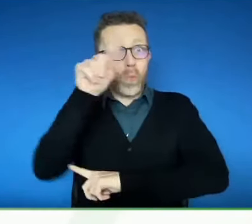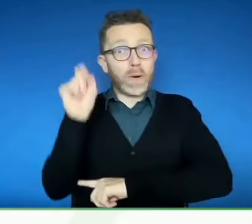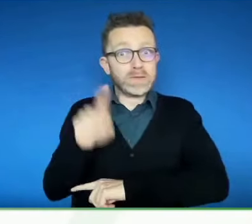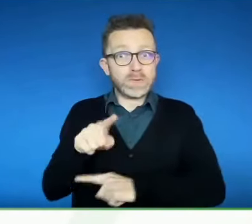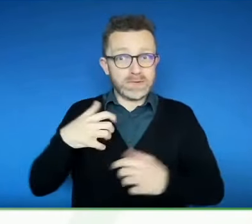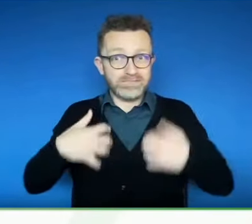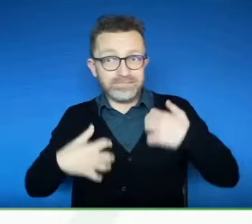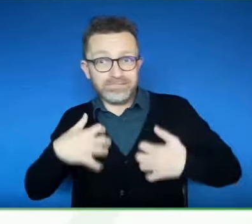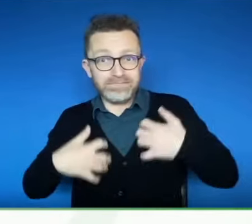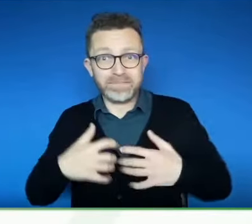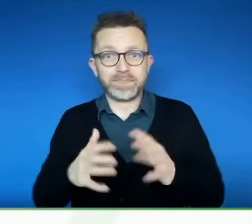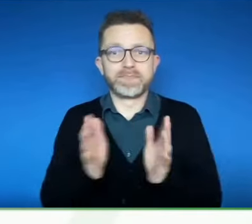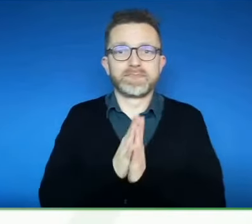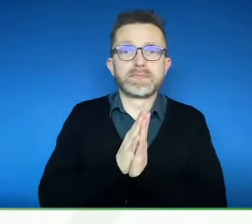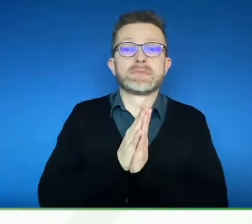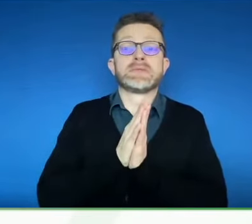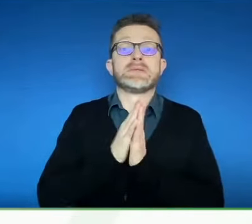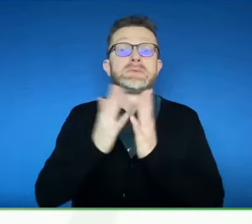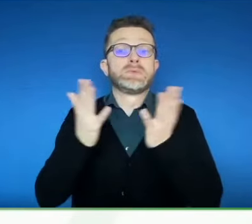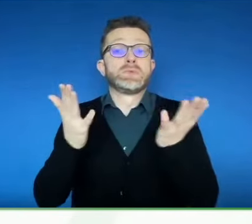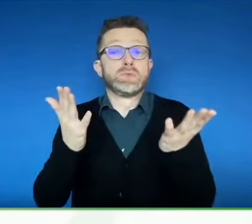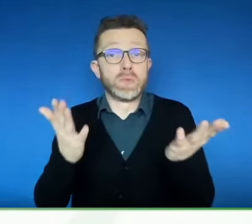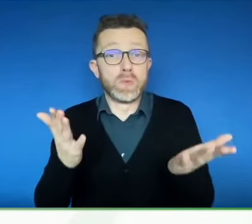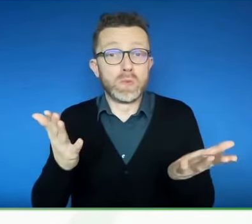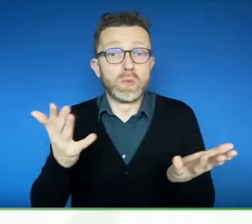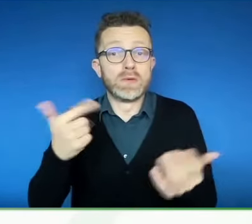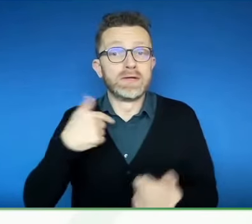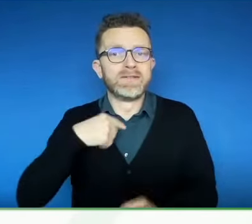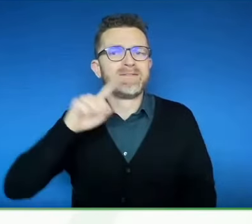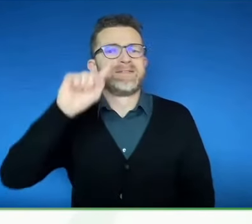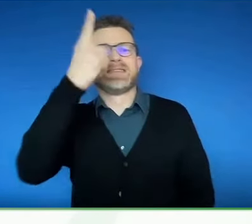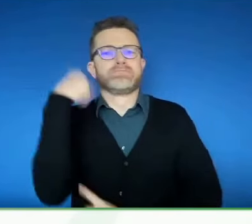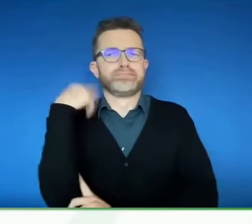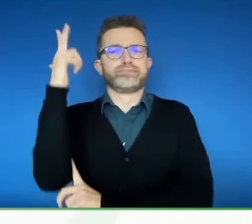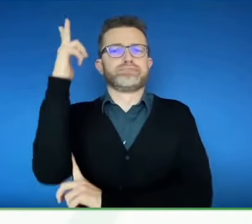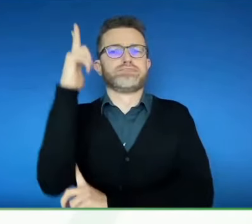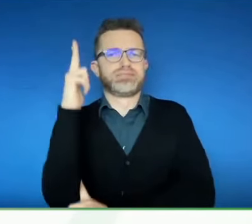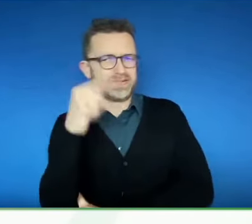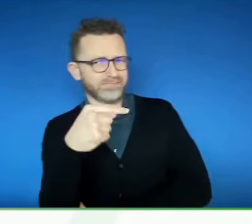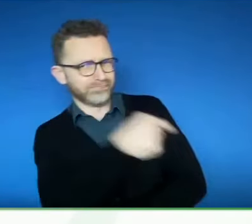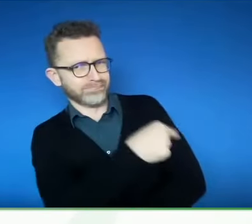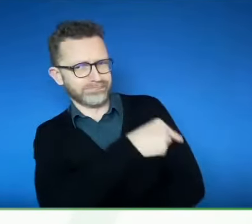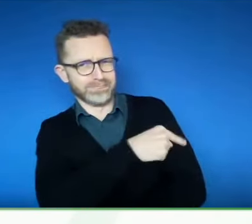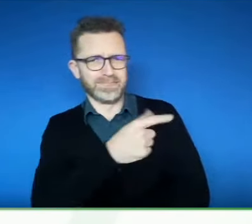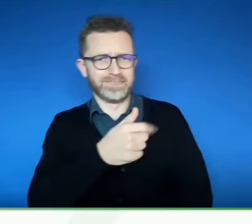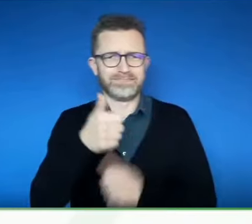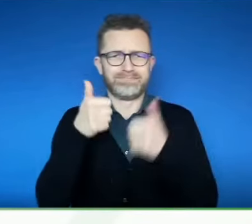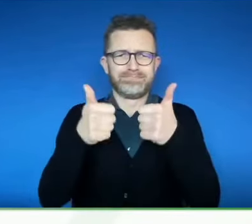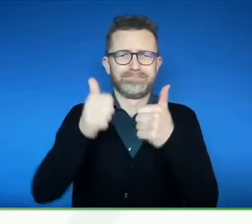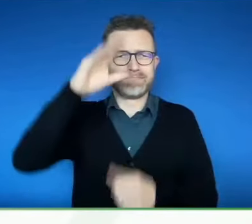You are representing the Youth Disability Advocacy Service in Australia. So you probated the big strip of everyone!